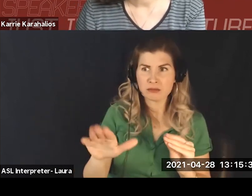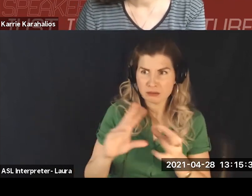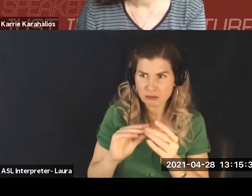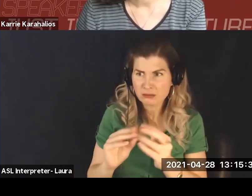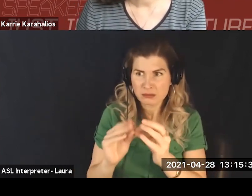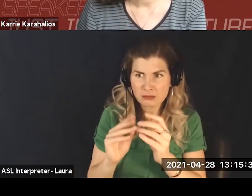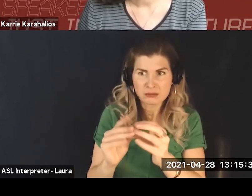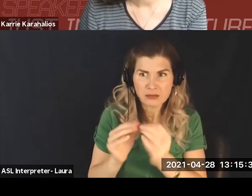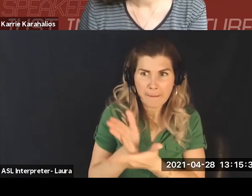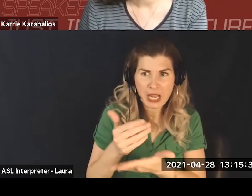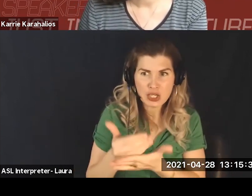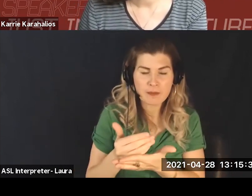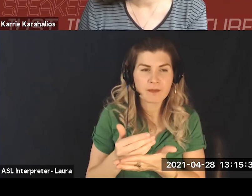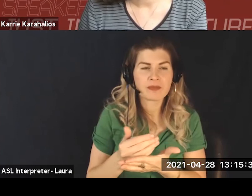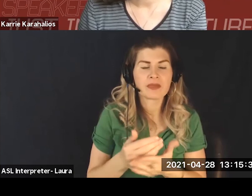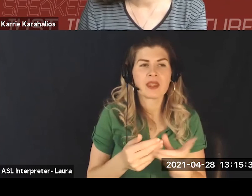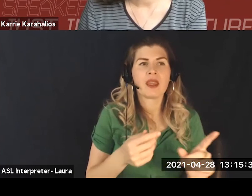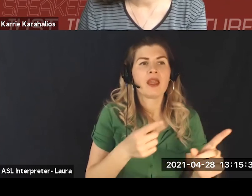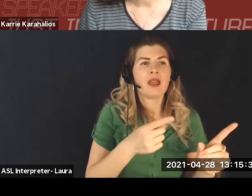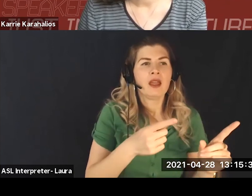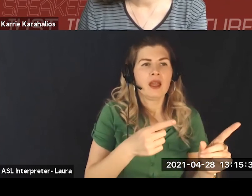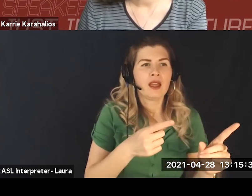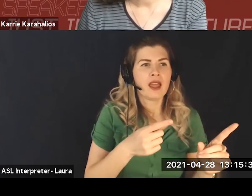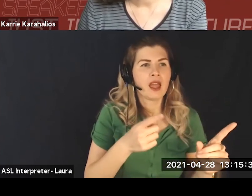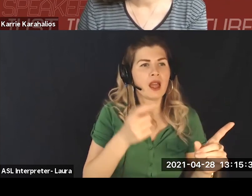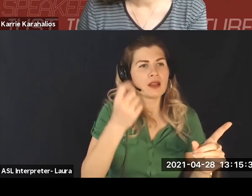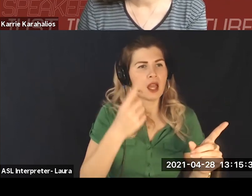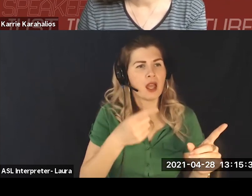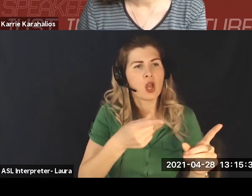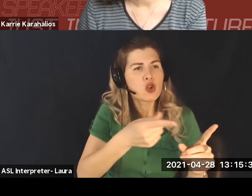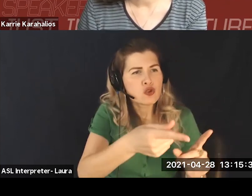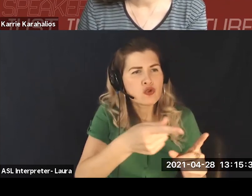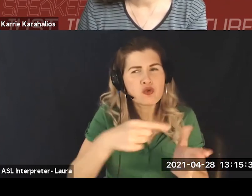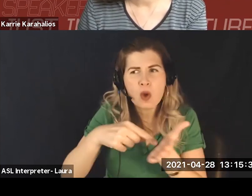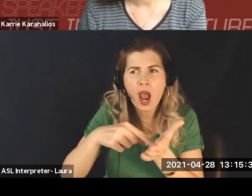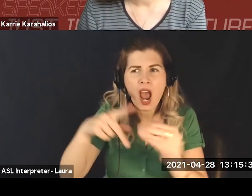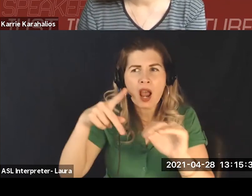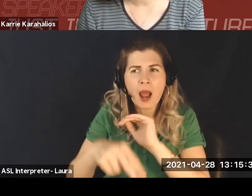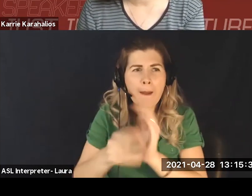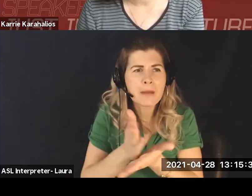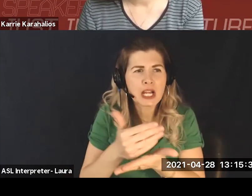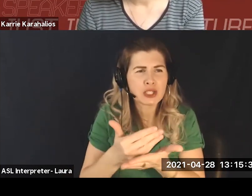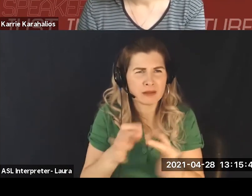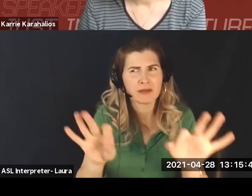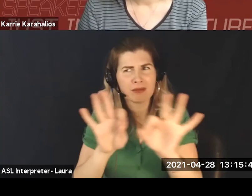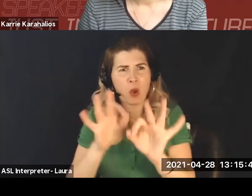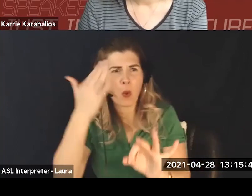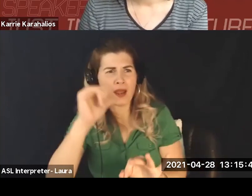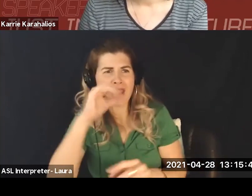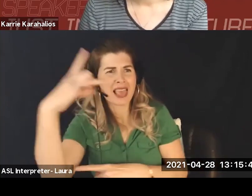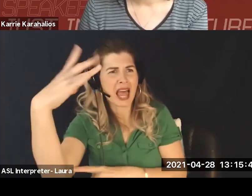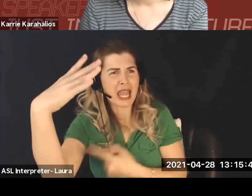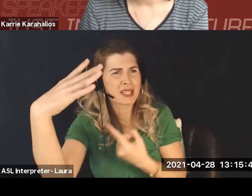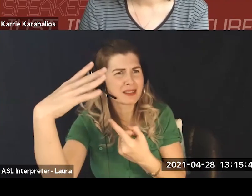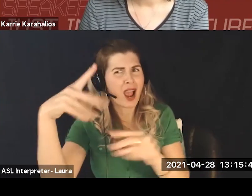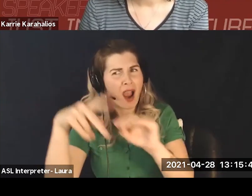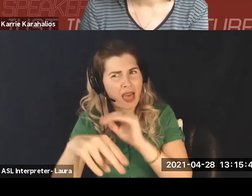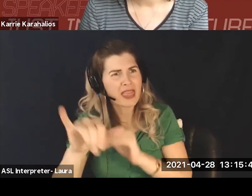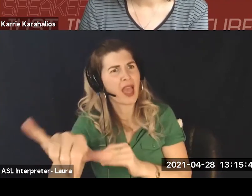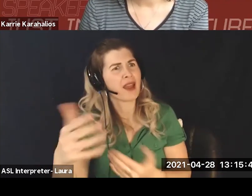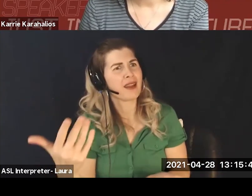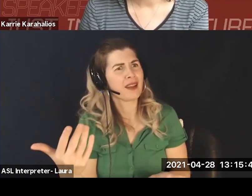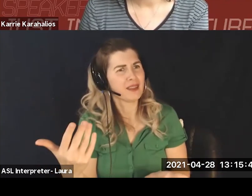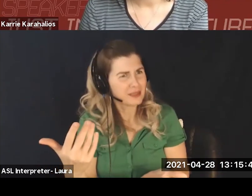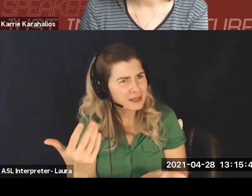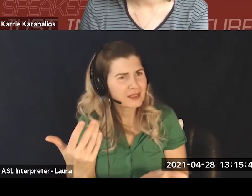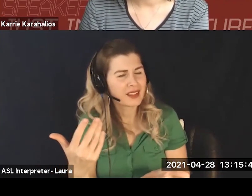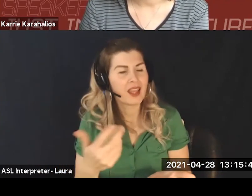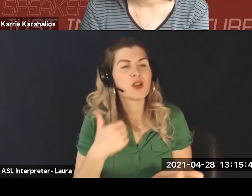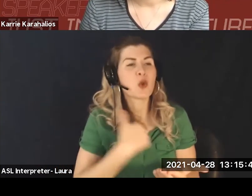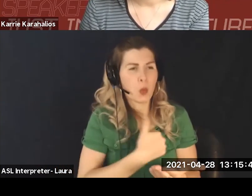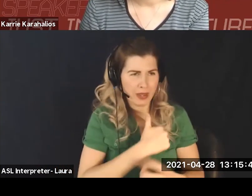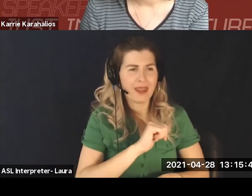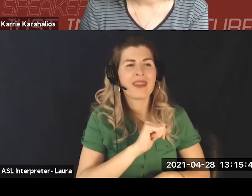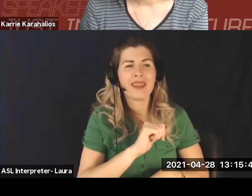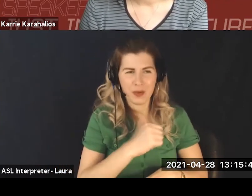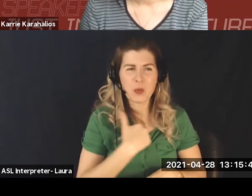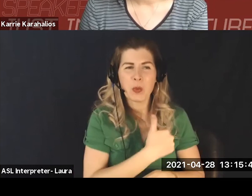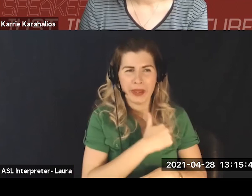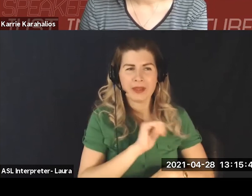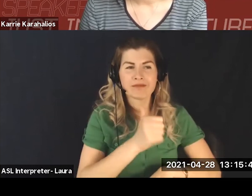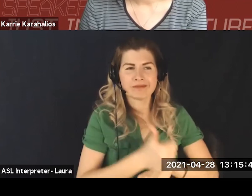You know, they started hearing that we were also calling in to say hey like you need to cut the budget cut the street, stop paying the street lights bill, and they started picking up our street lights bill thing and then like we built a formal alliance